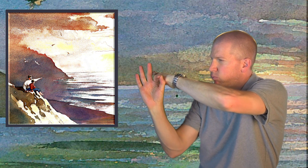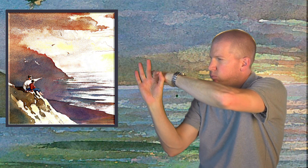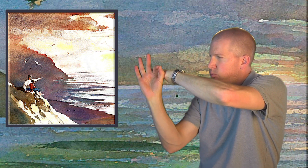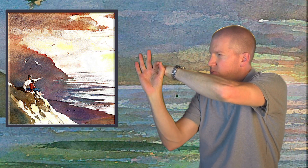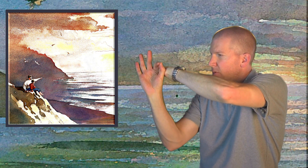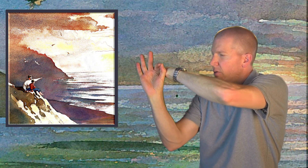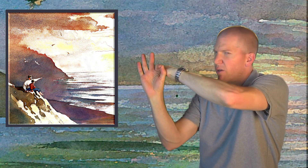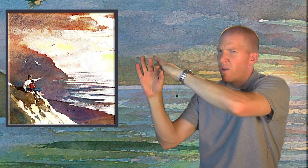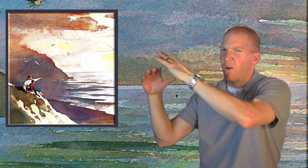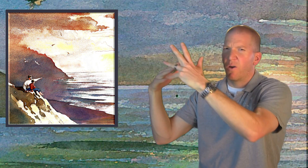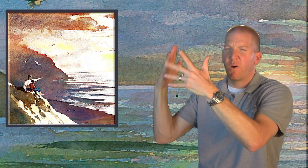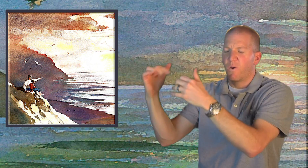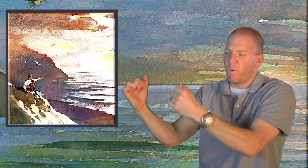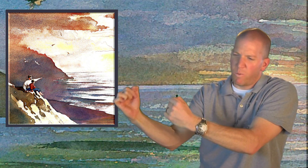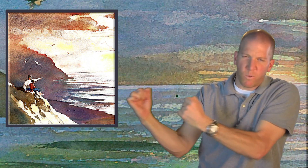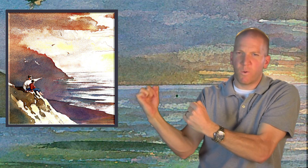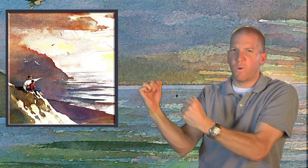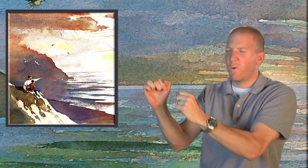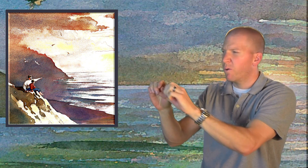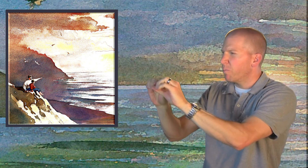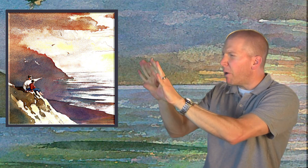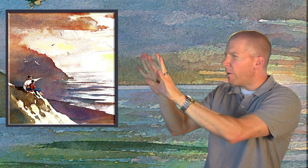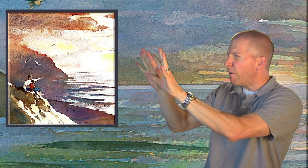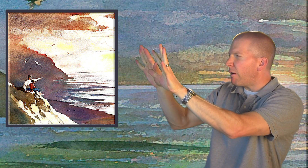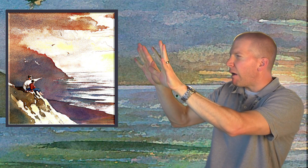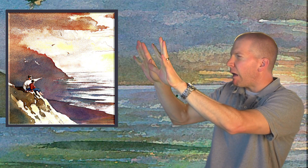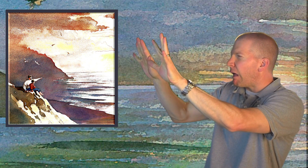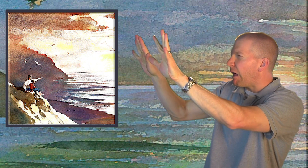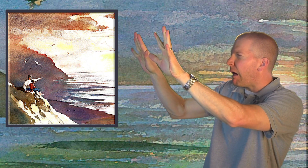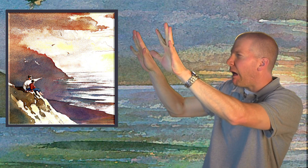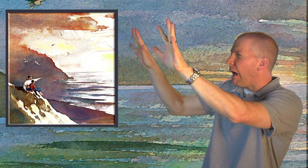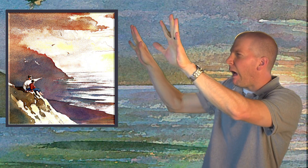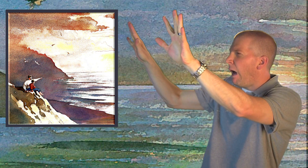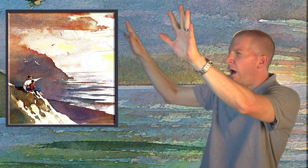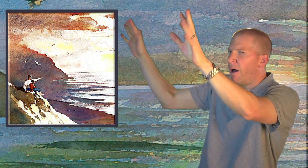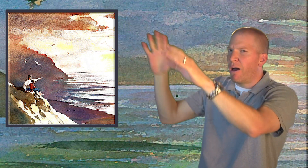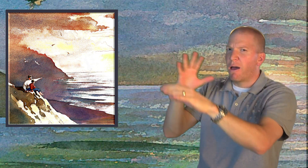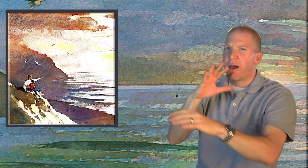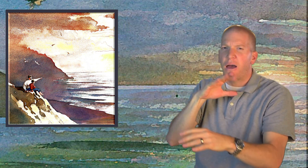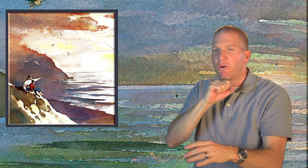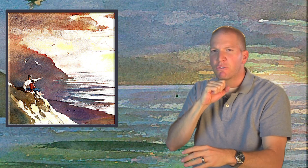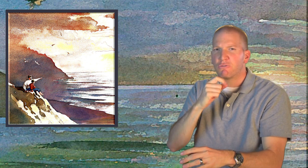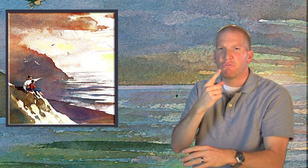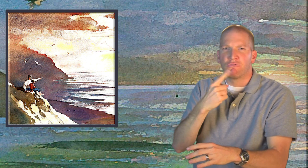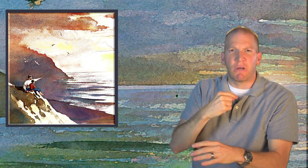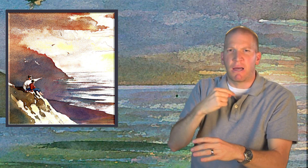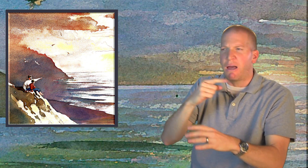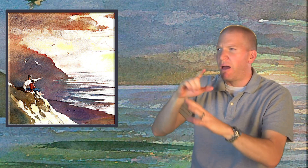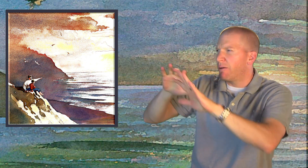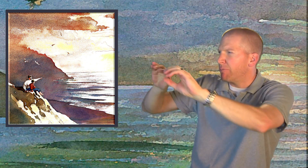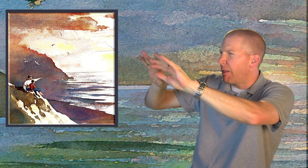"Wow!" In seconds, it got bigger and bigger and kept floating, up and up and up...